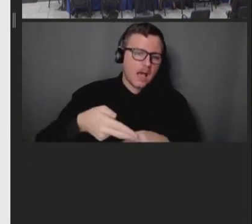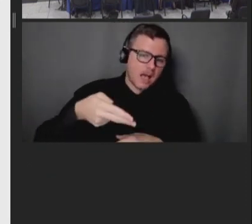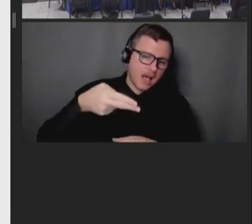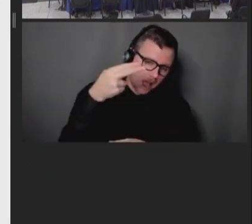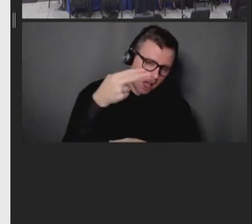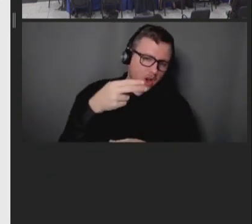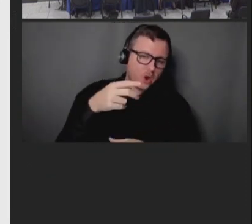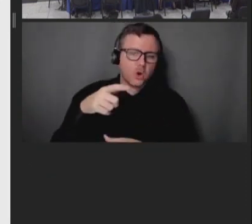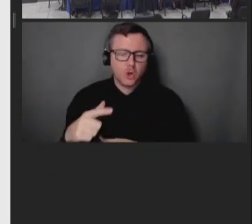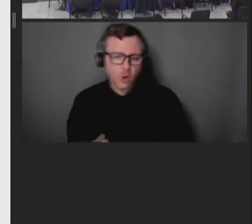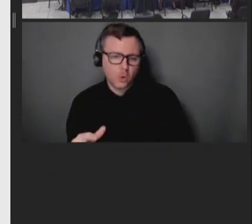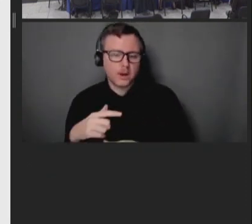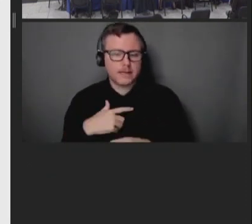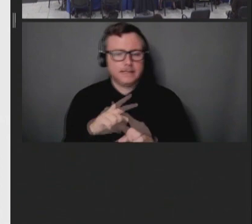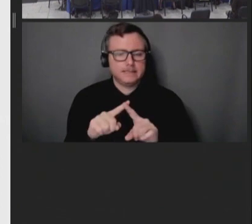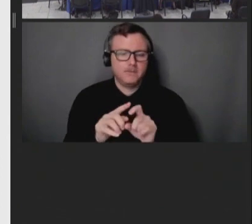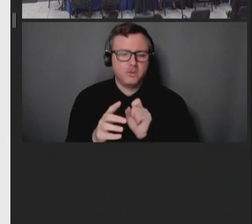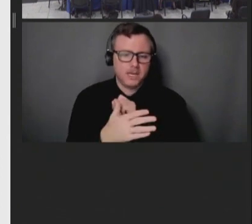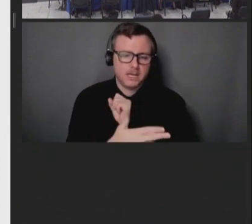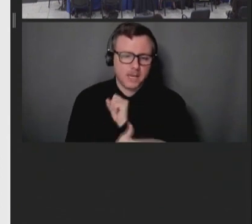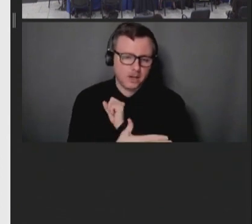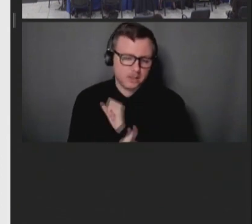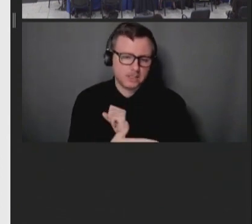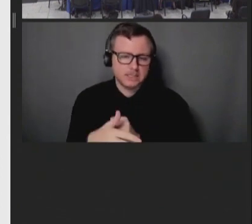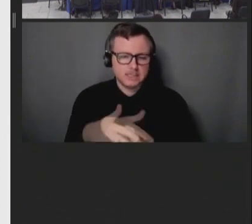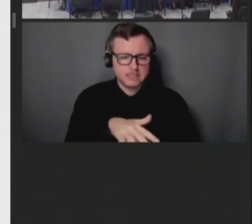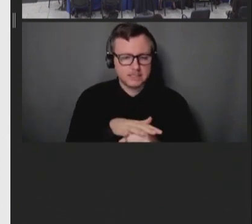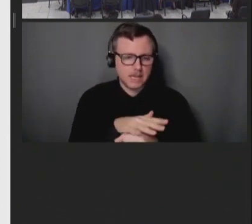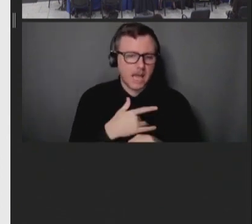So that is something we looked at. I think there's been some appetite to look at that